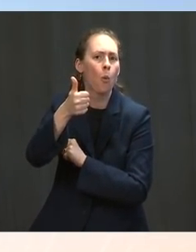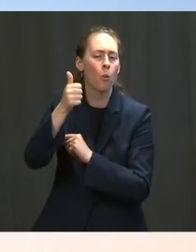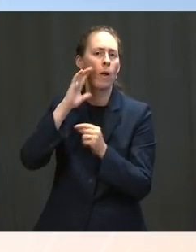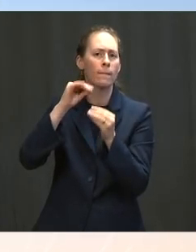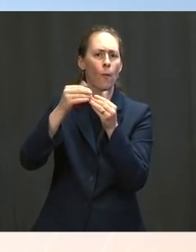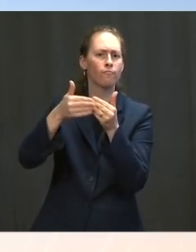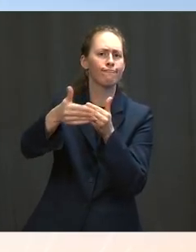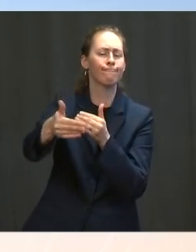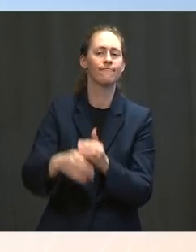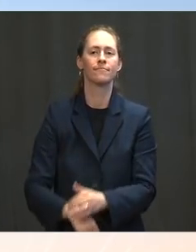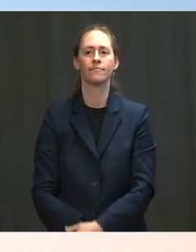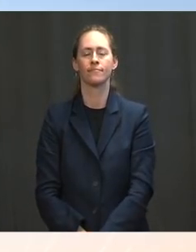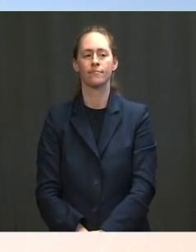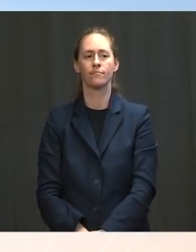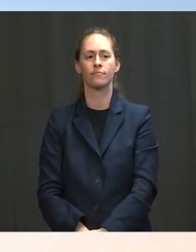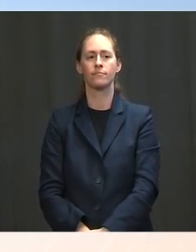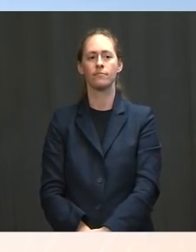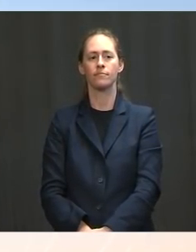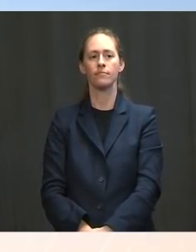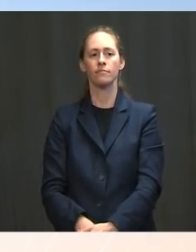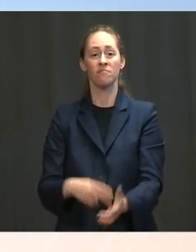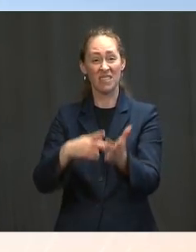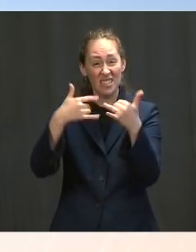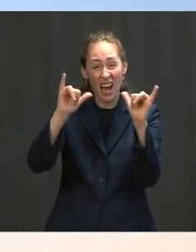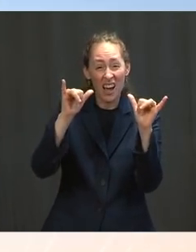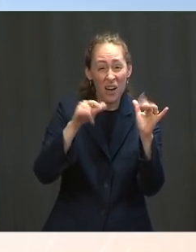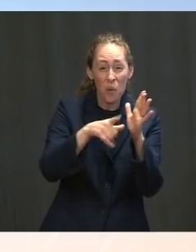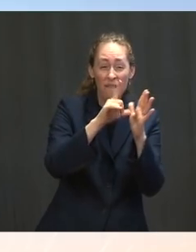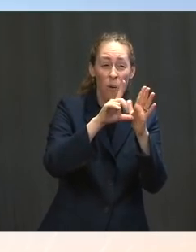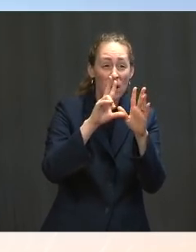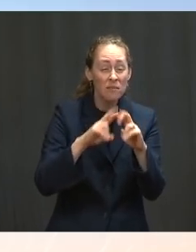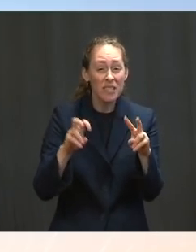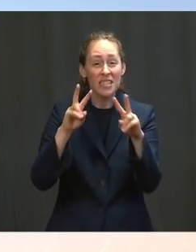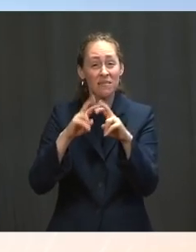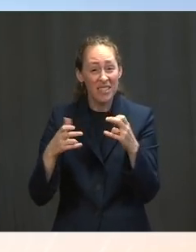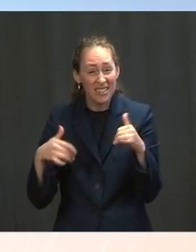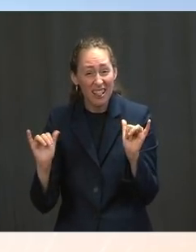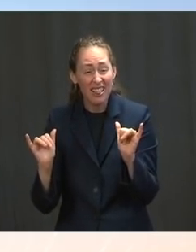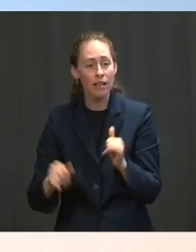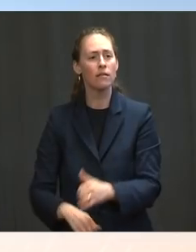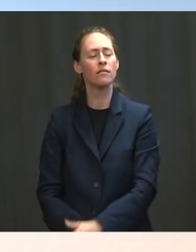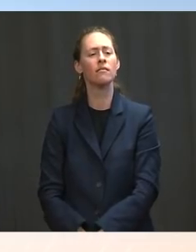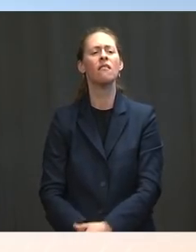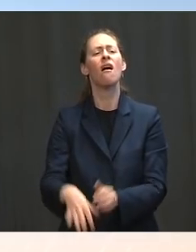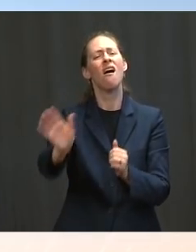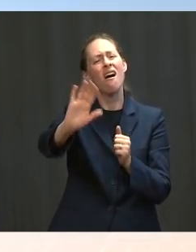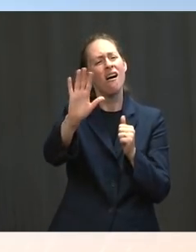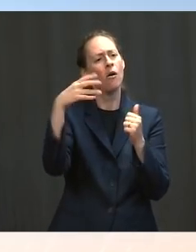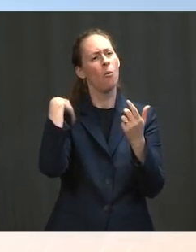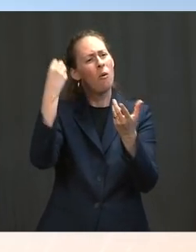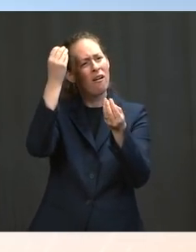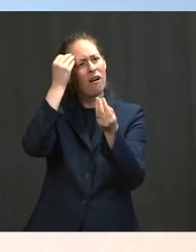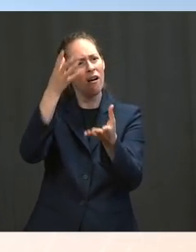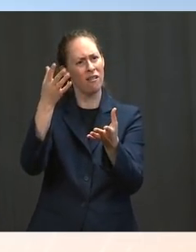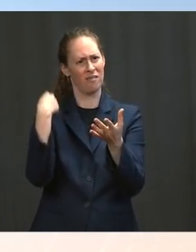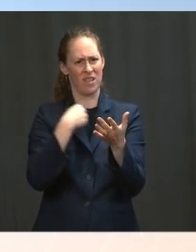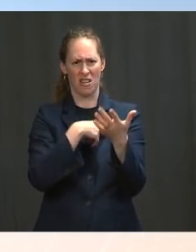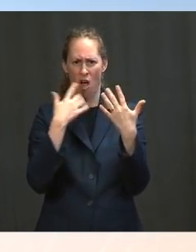in the review-and-assessment phase in this? Ms. Psaki: Well, I would first note that we have announced several steps that we have taken. I mean, the Department of Justice announced